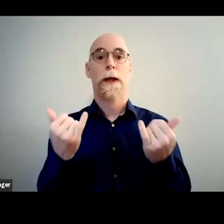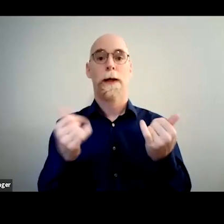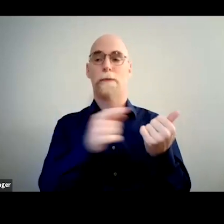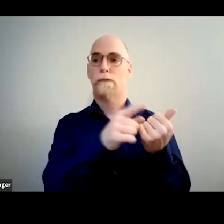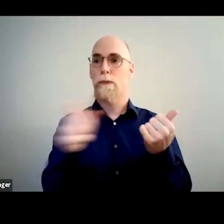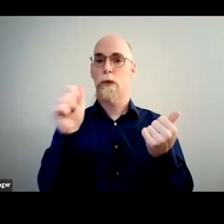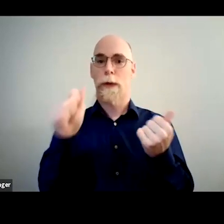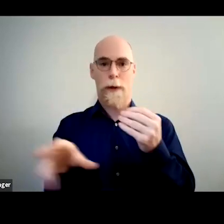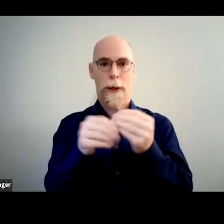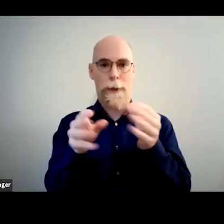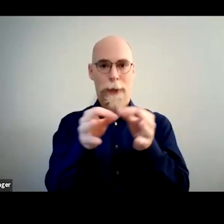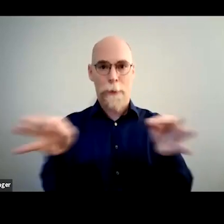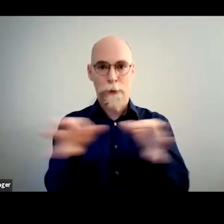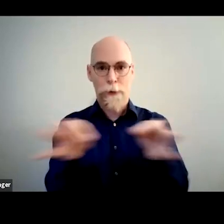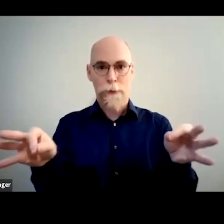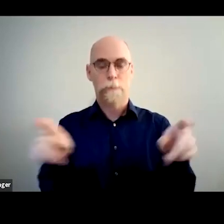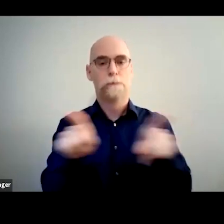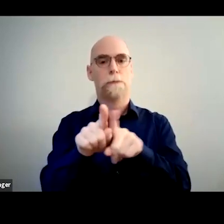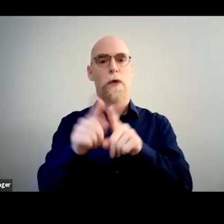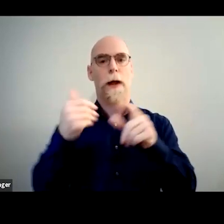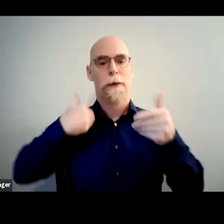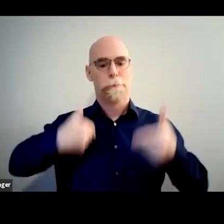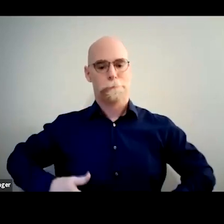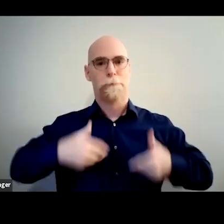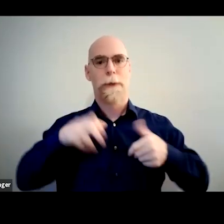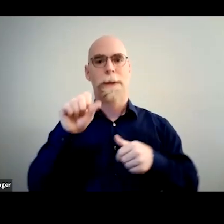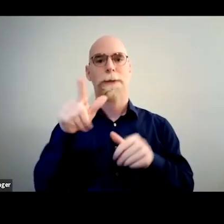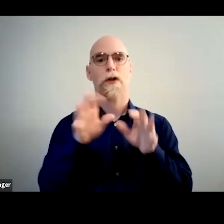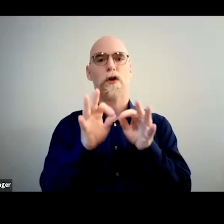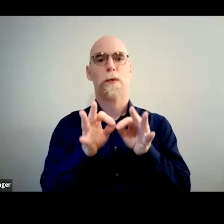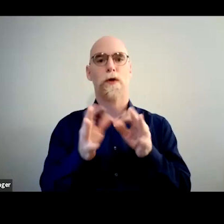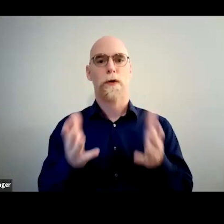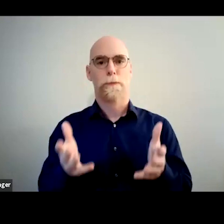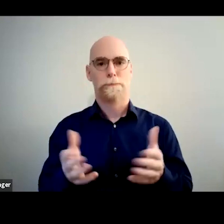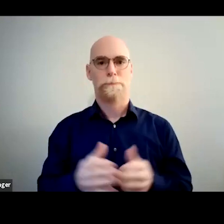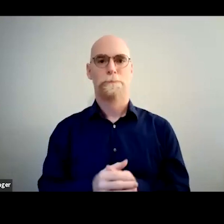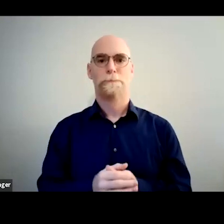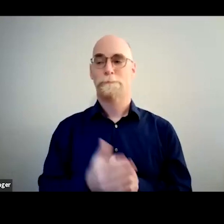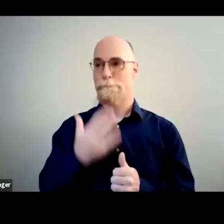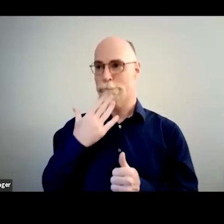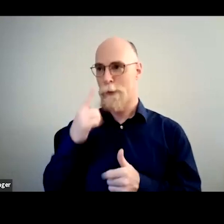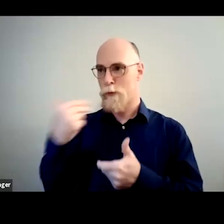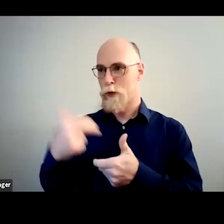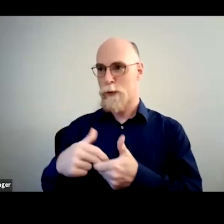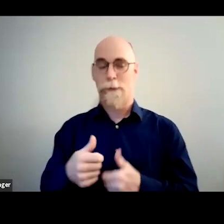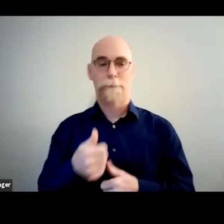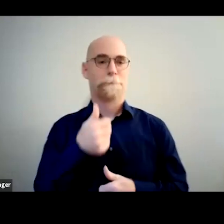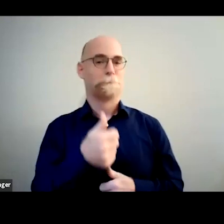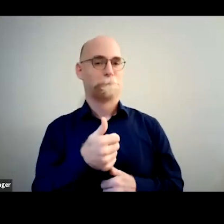and there is an ASL interpreter for today's program. Thank you for joining us. The recording